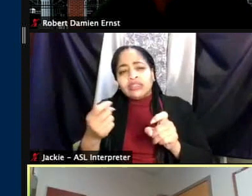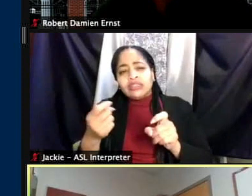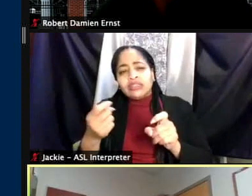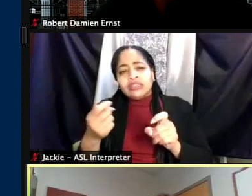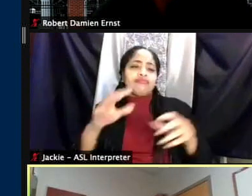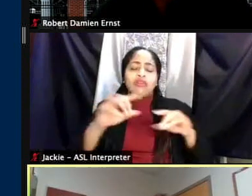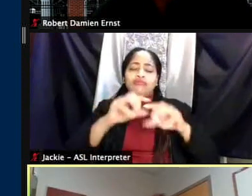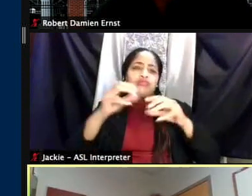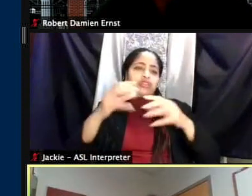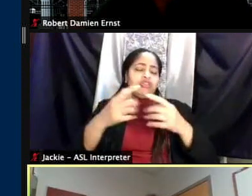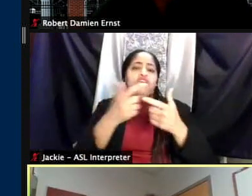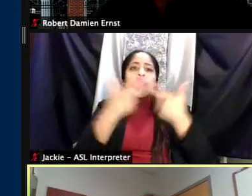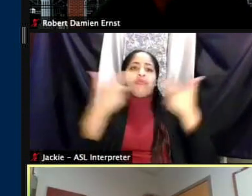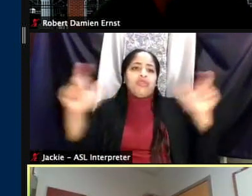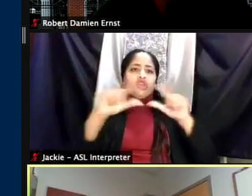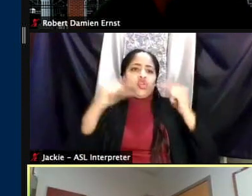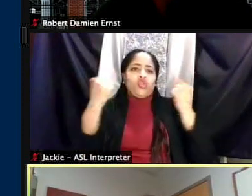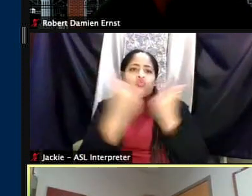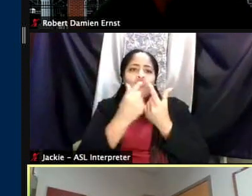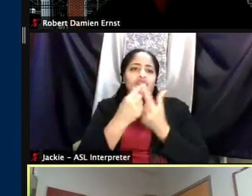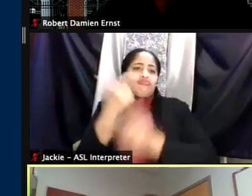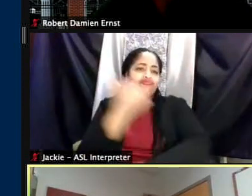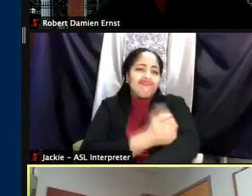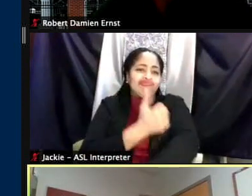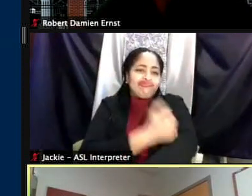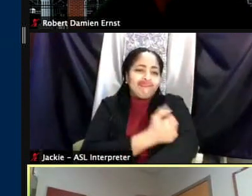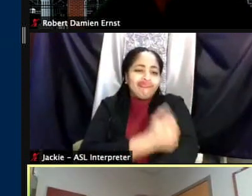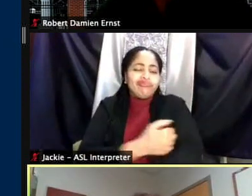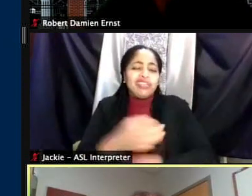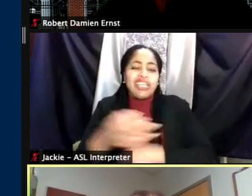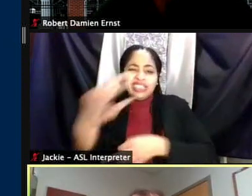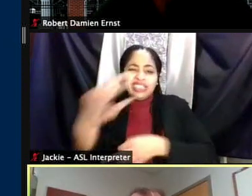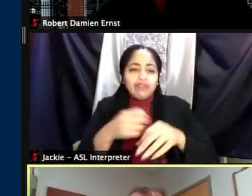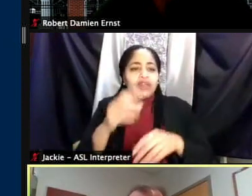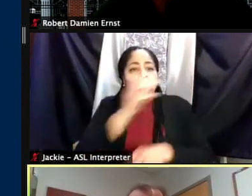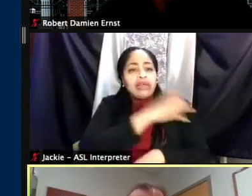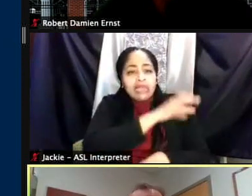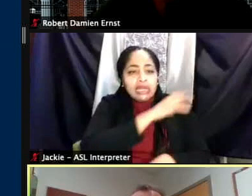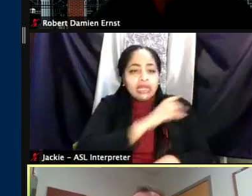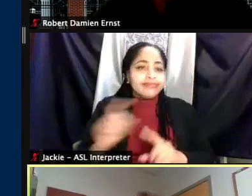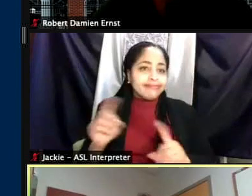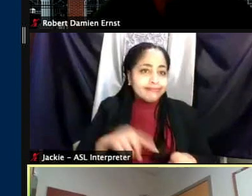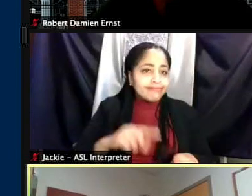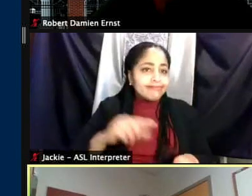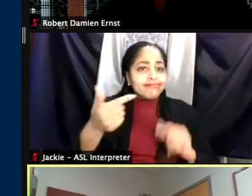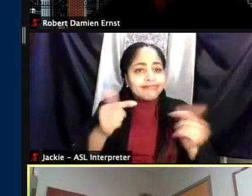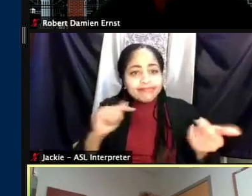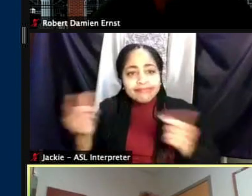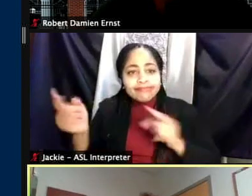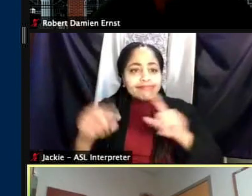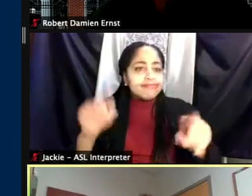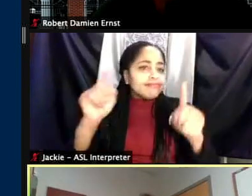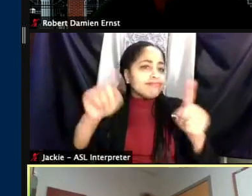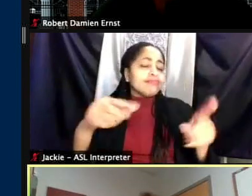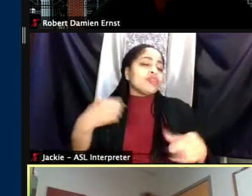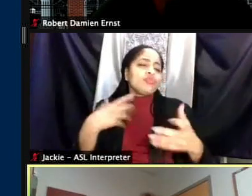versus sending it to clinics and doing it. We wanna follow the state and federal guidelines because those are important.